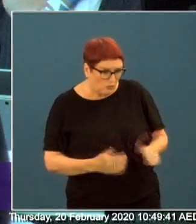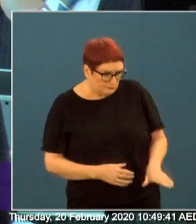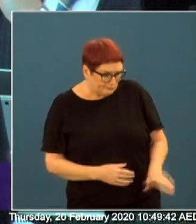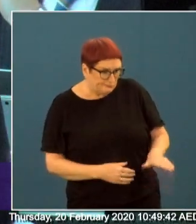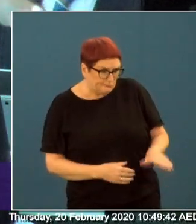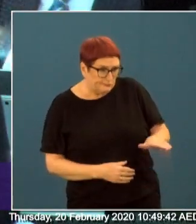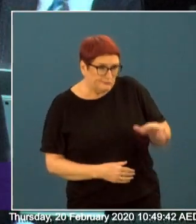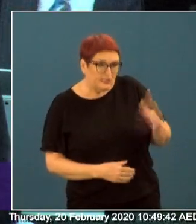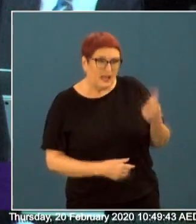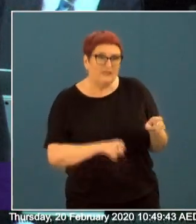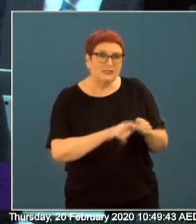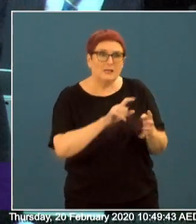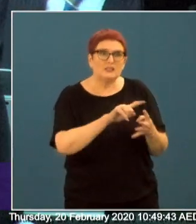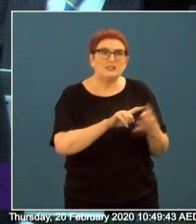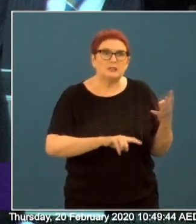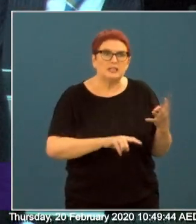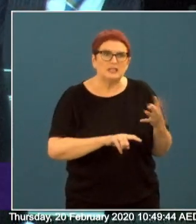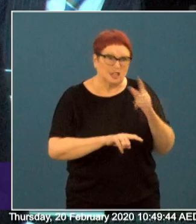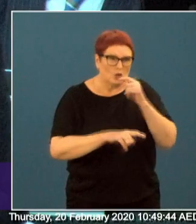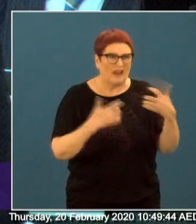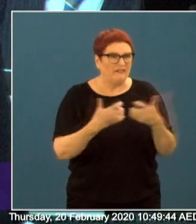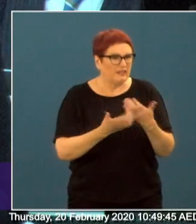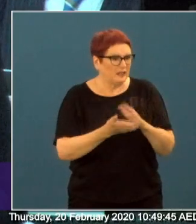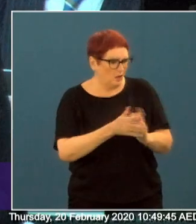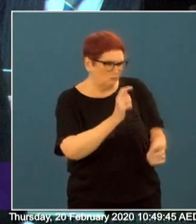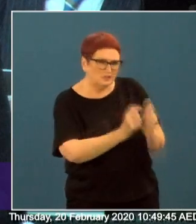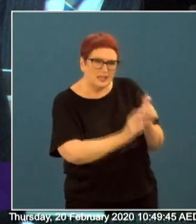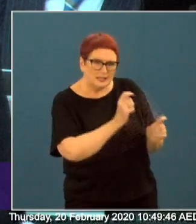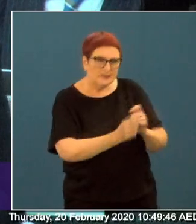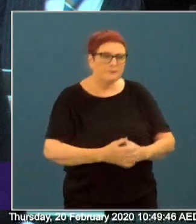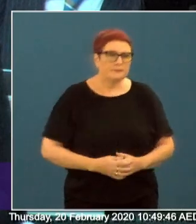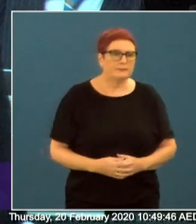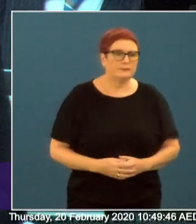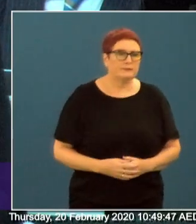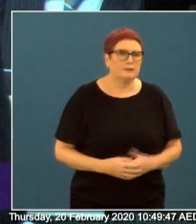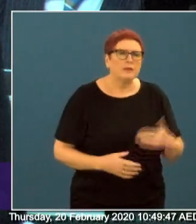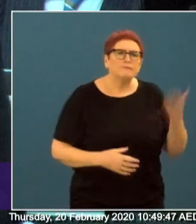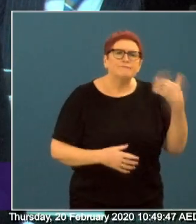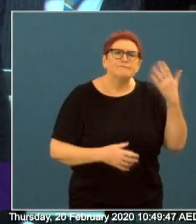One issue, I think, which has come up in the evidence to date is that,